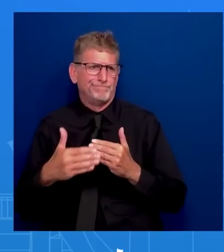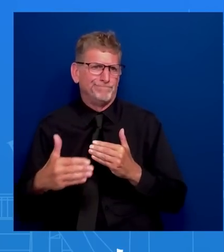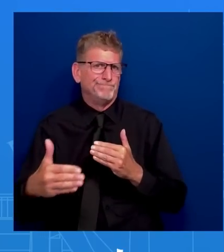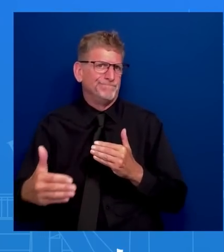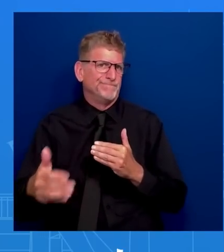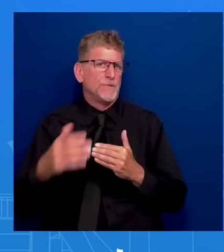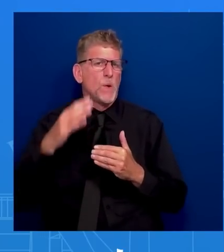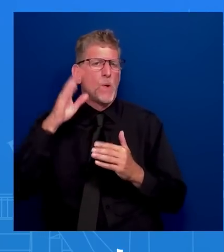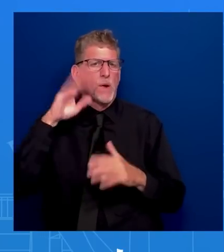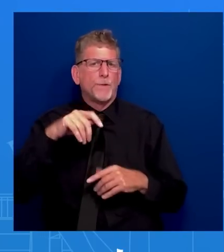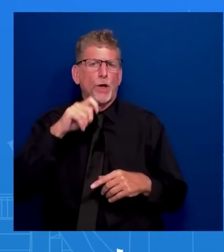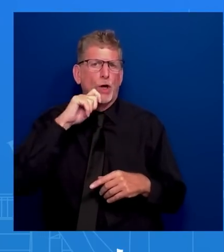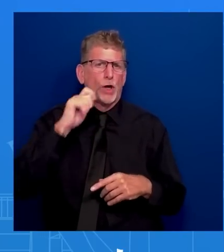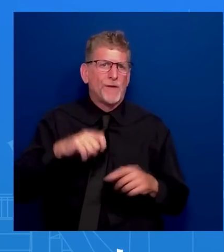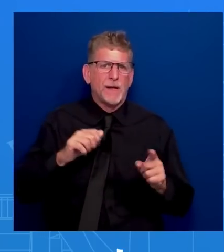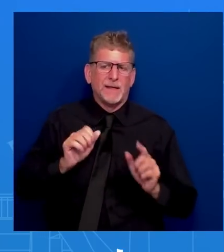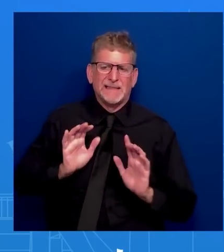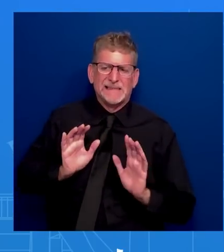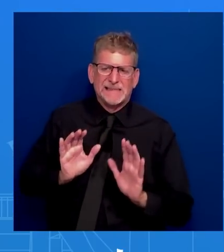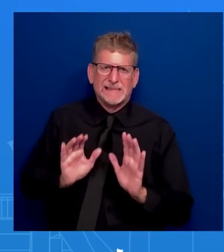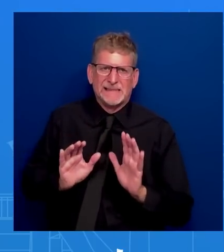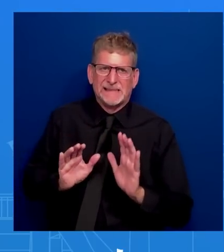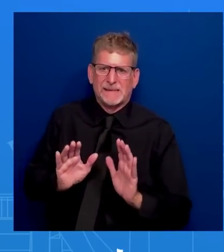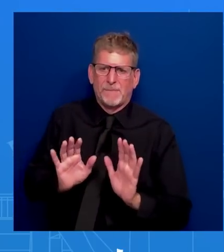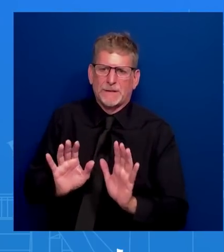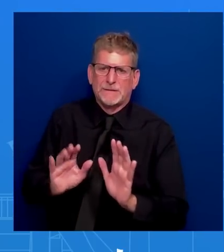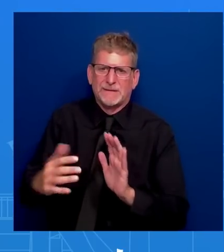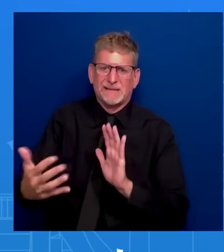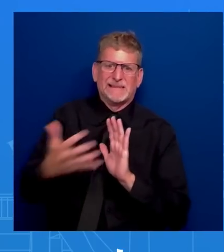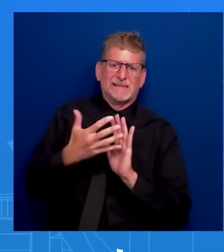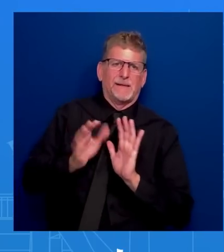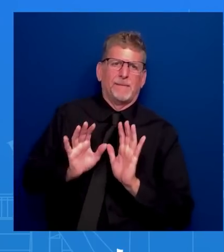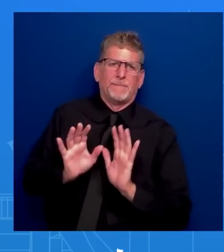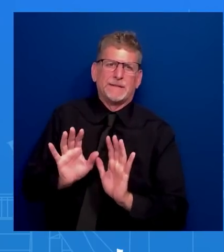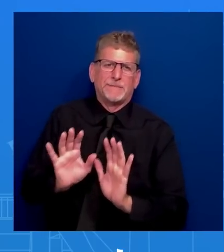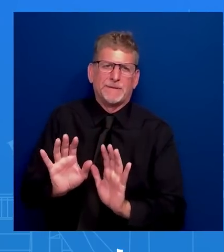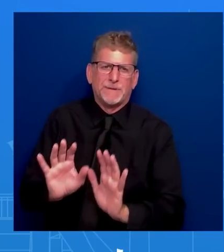The Press: So is the Crimea a legitimate target for Ukraine when they use U.S.-provided weapons?